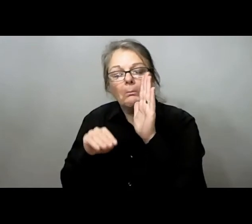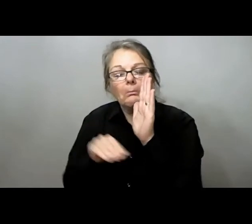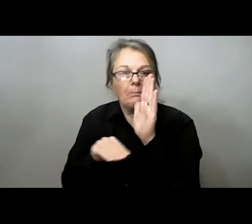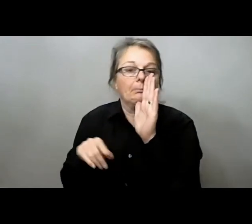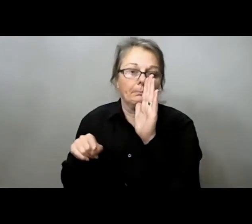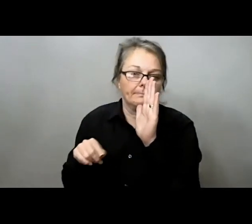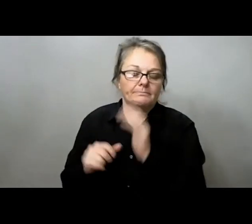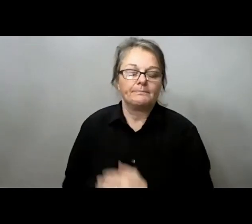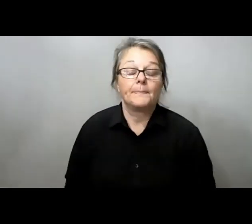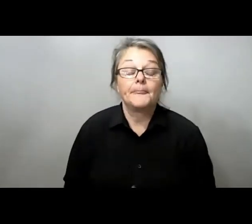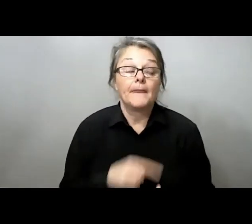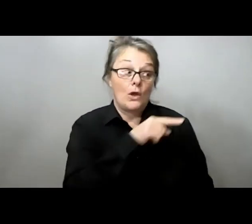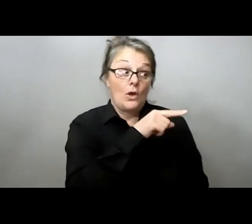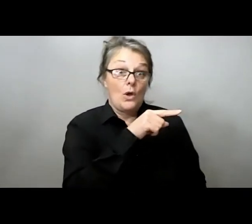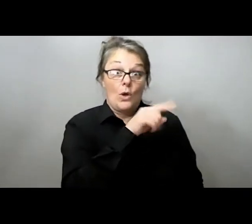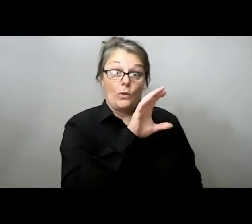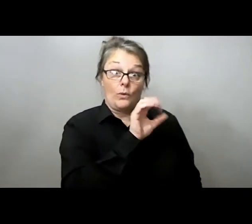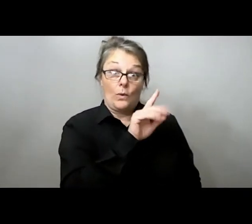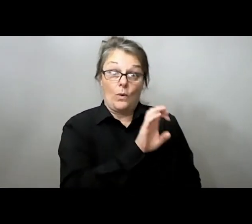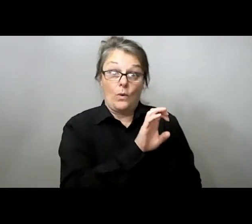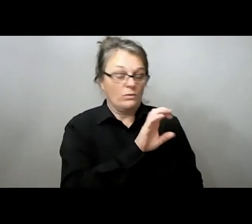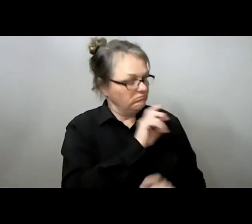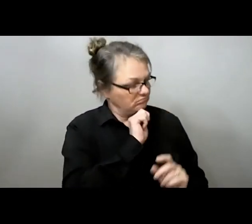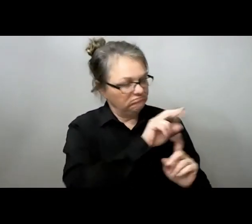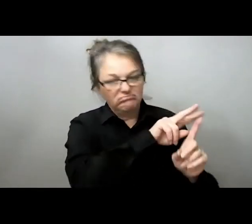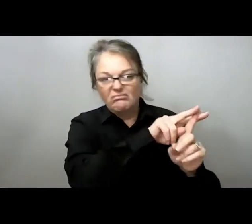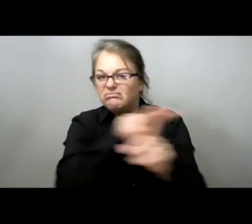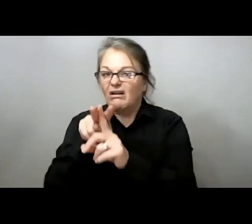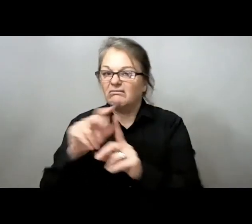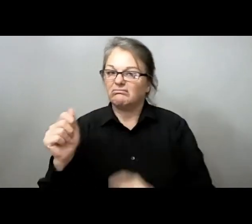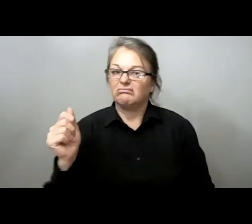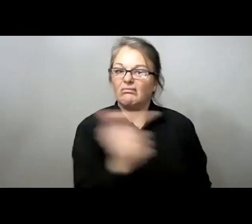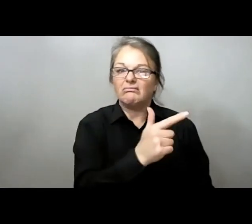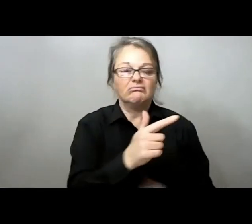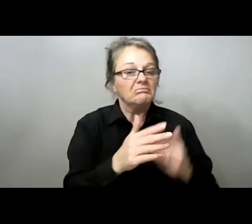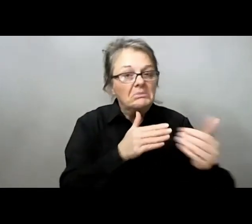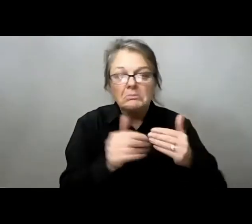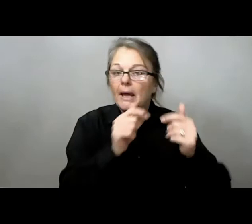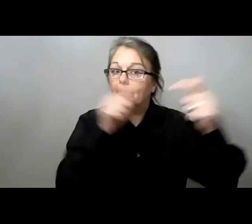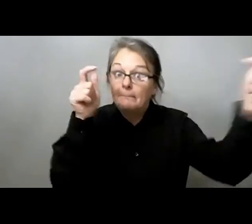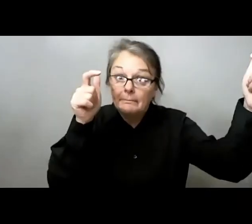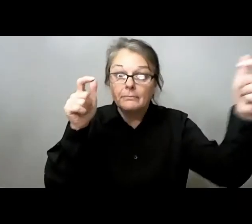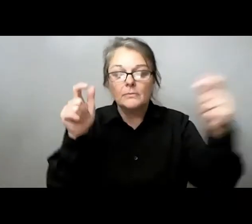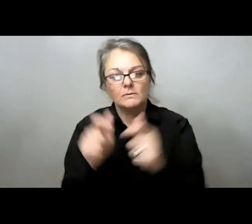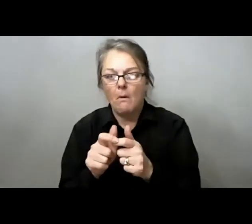THE CODE APPLIES TO ALL ONTARIO ORGANIZATIONS REGARDLESS OF TYPE OR SIZE.